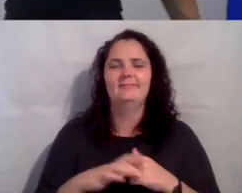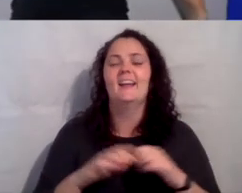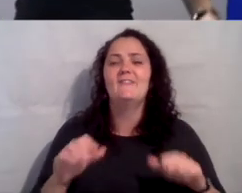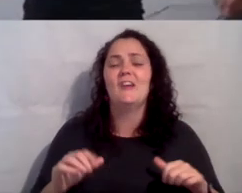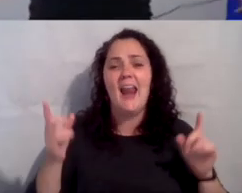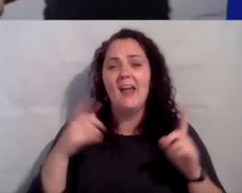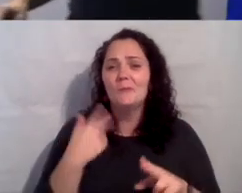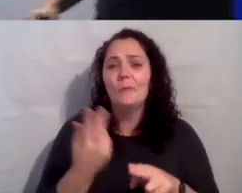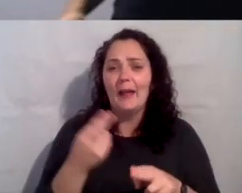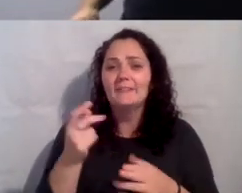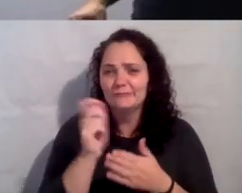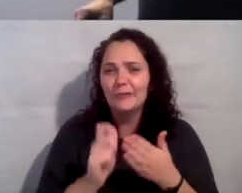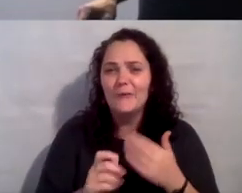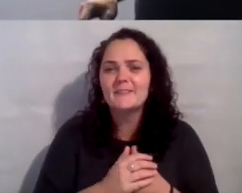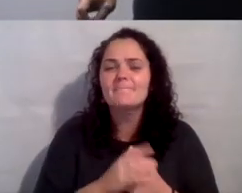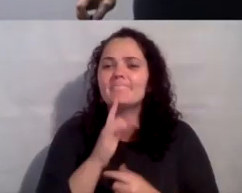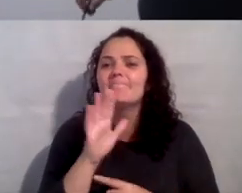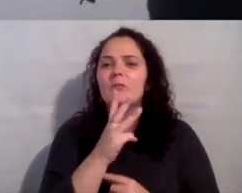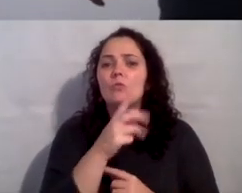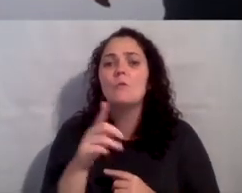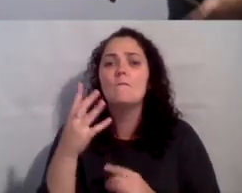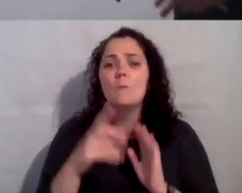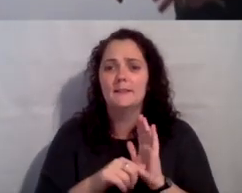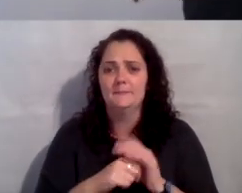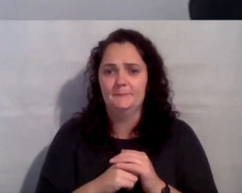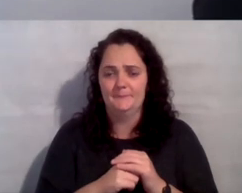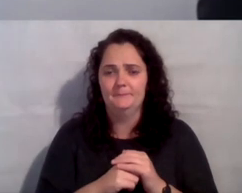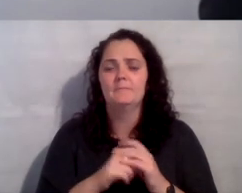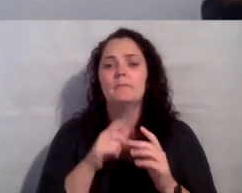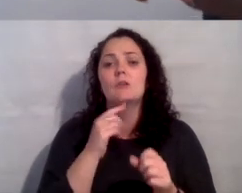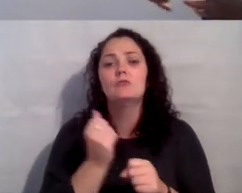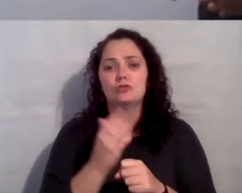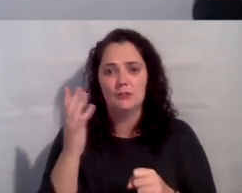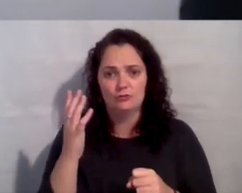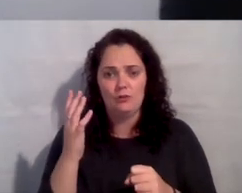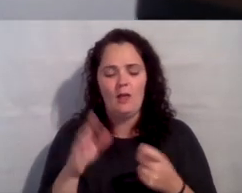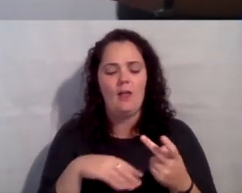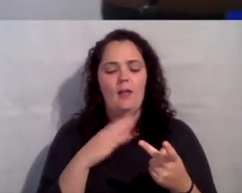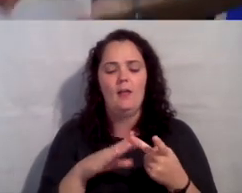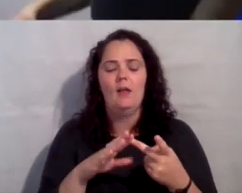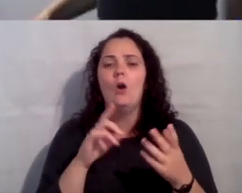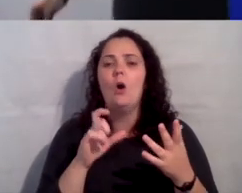quick drawing here, relatively quick drawing, we'll go about three or four minutes. We're going to do a gesture drawing, we're going to do a contour drawing.